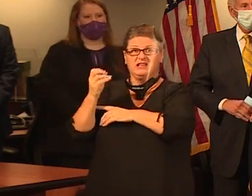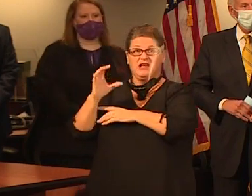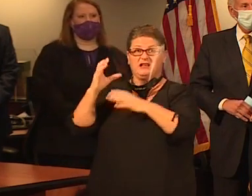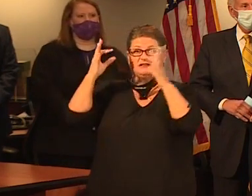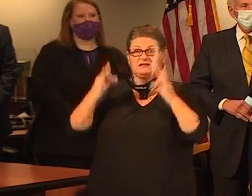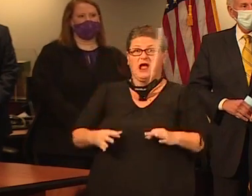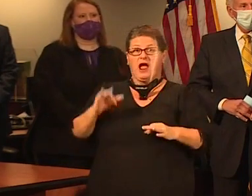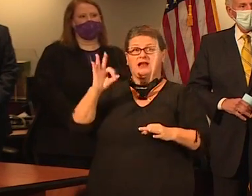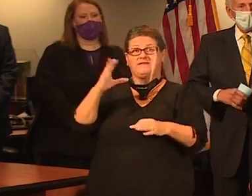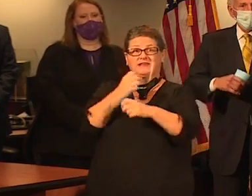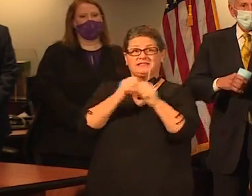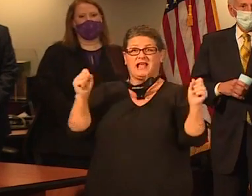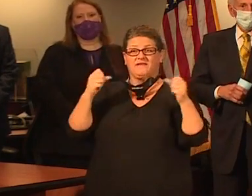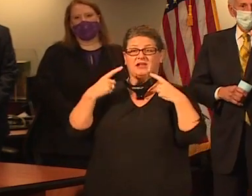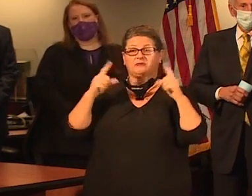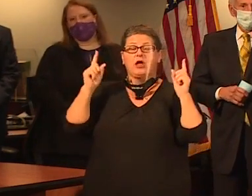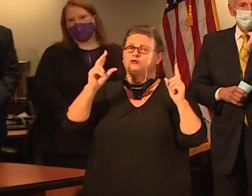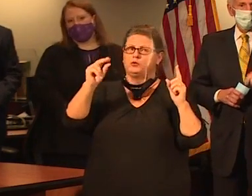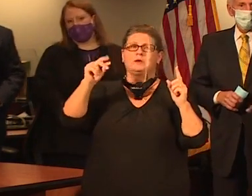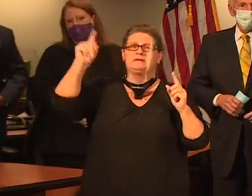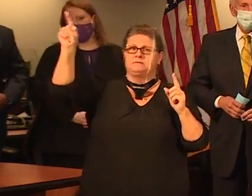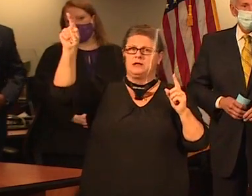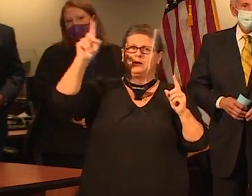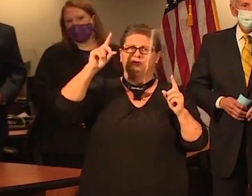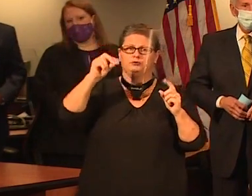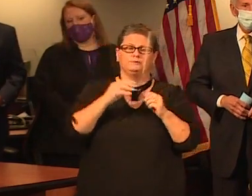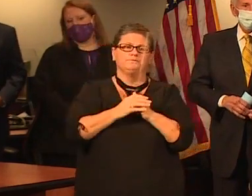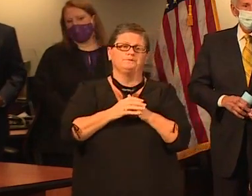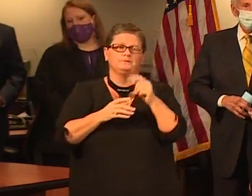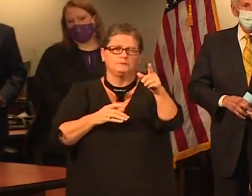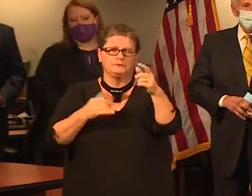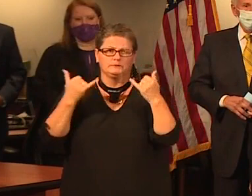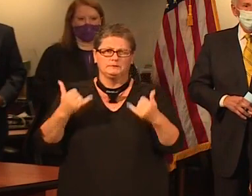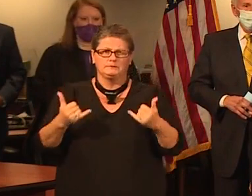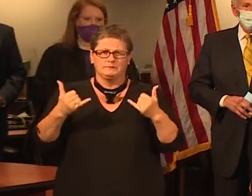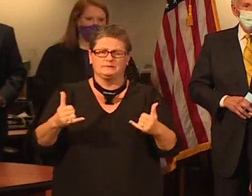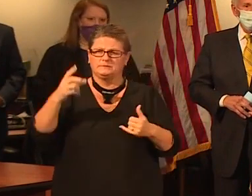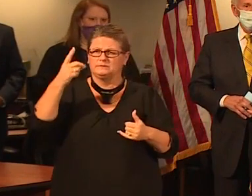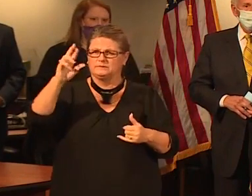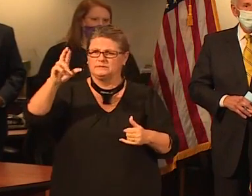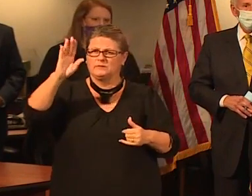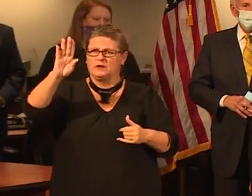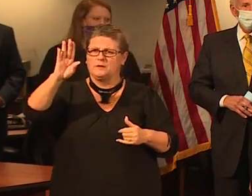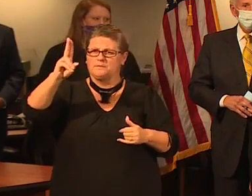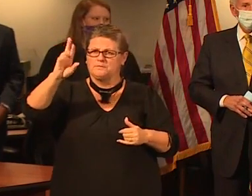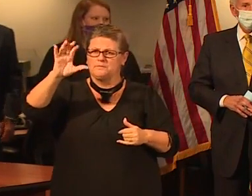THAT IS ALL I -- AS FAR AS DHEC IS CONCERNED, WE DON'T MAKE THOSE DECISION.